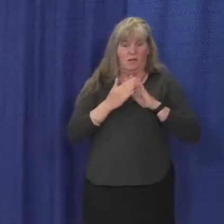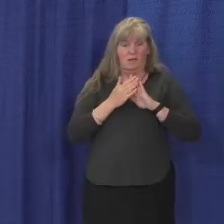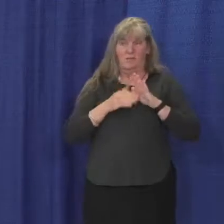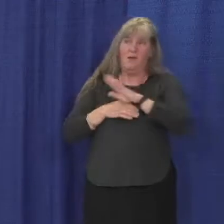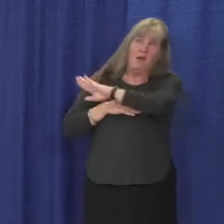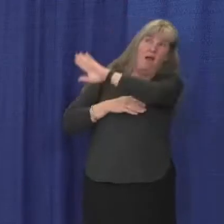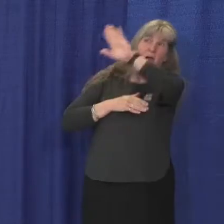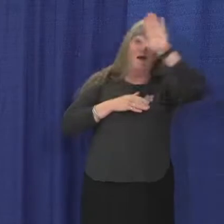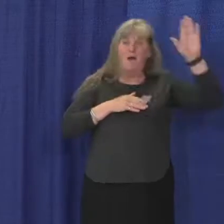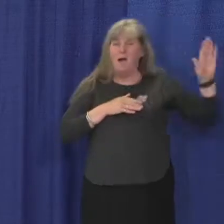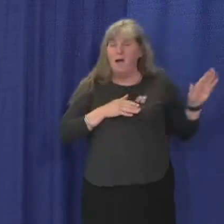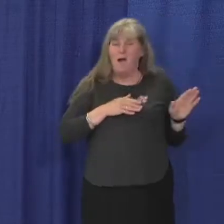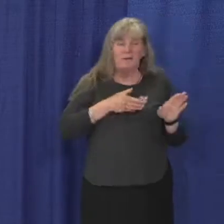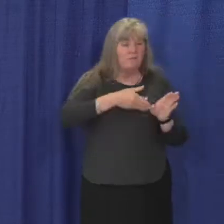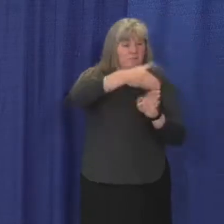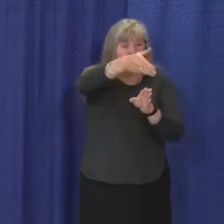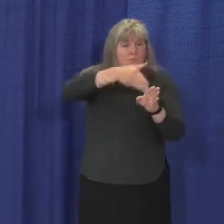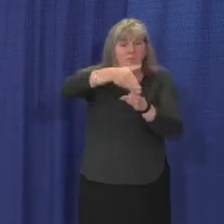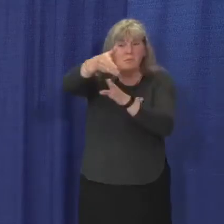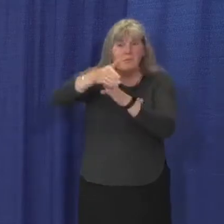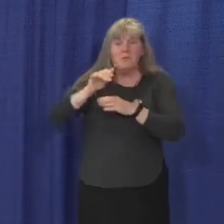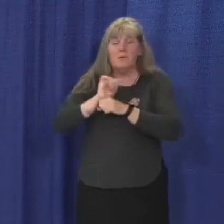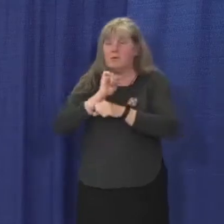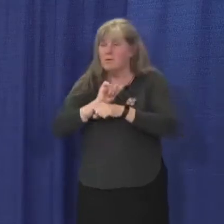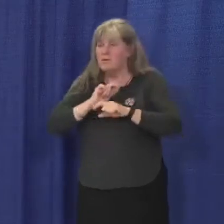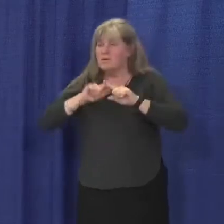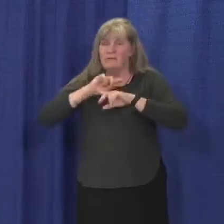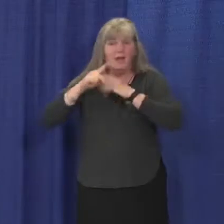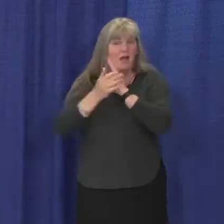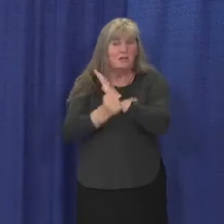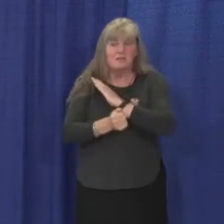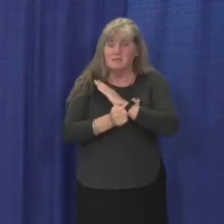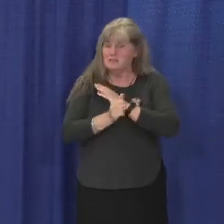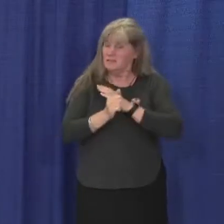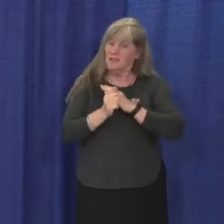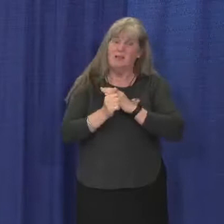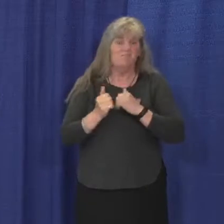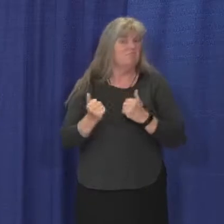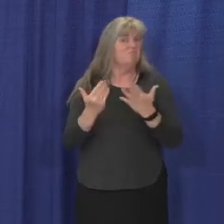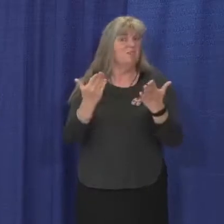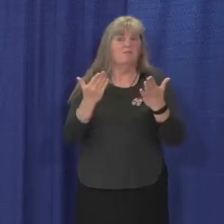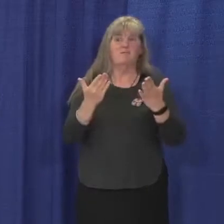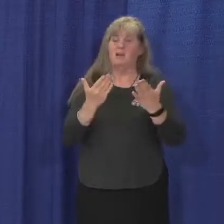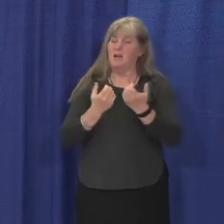the territory community members from all professions with all kinds of value skill sets have